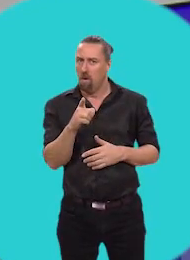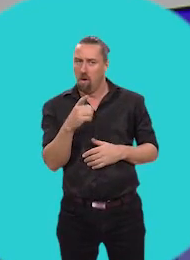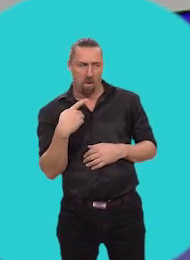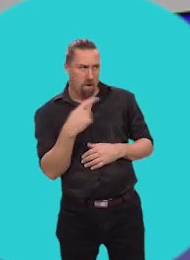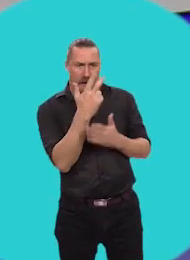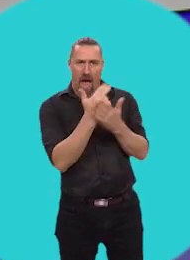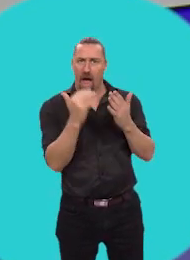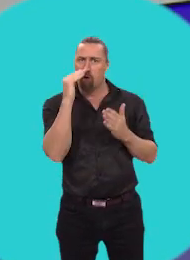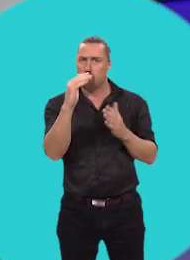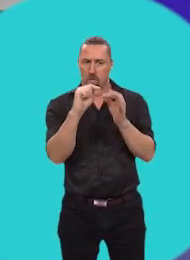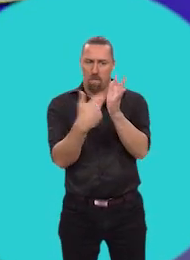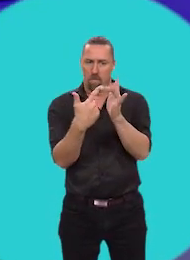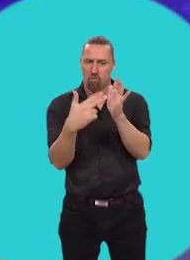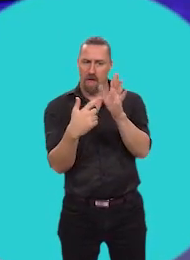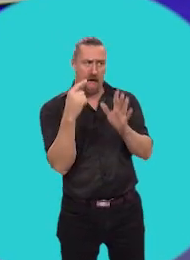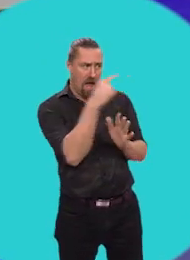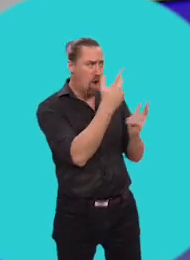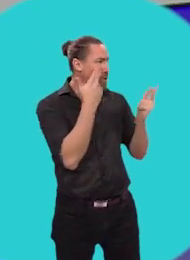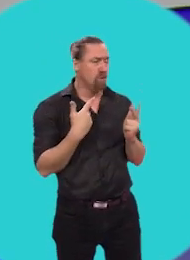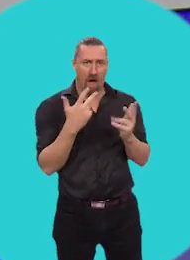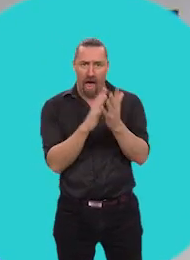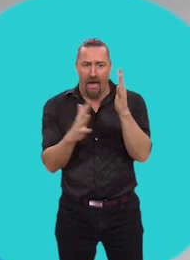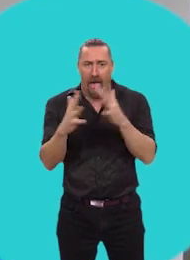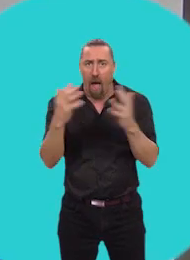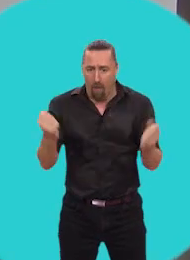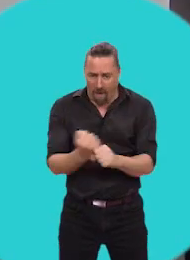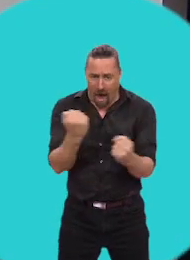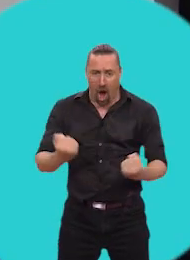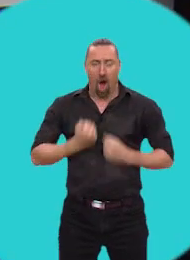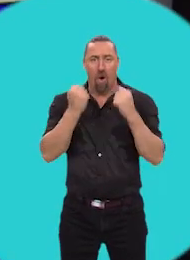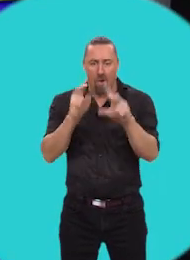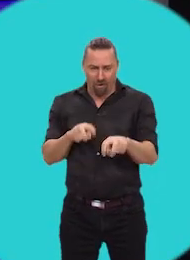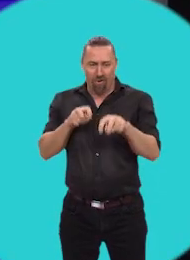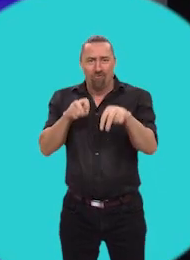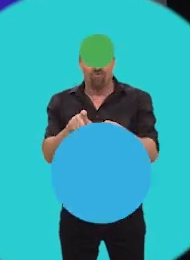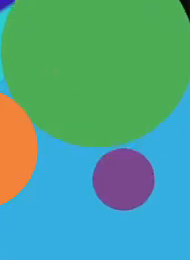into the art room where Briana is going to show us how to make a kangaroo of our very own.